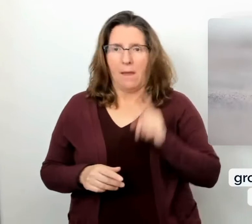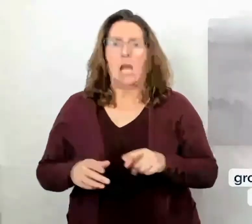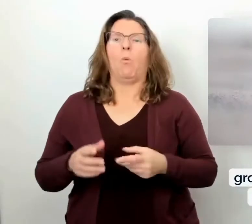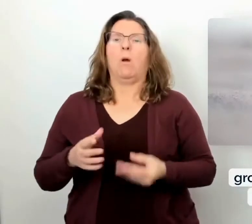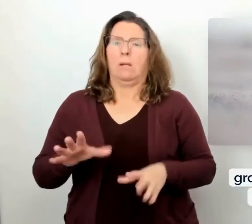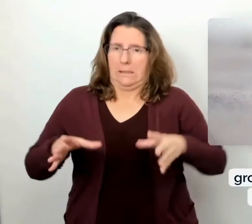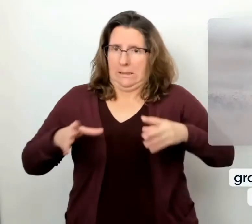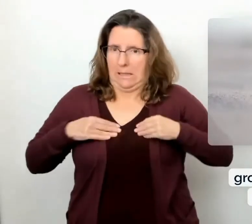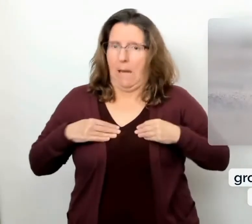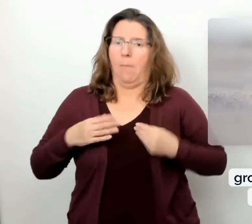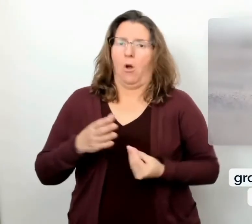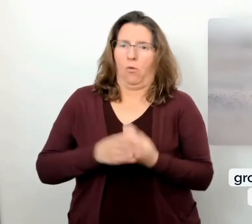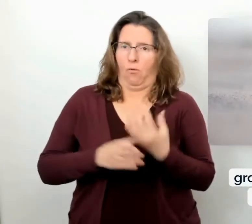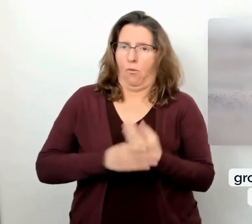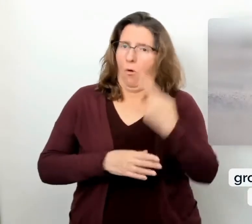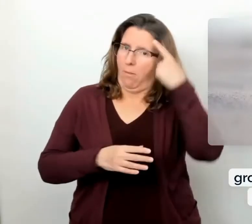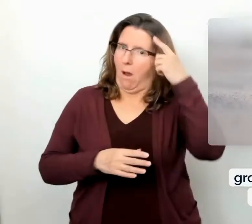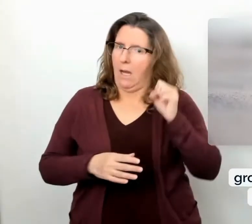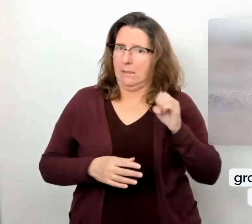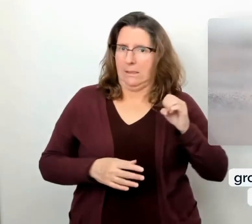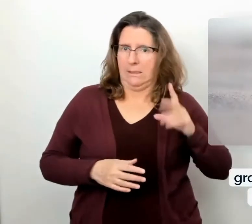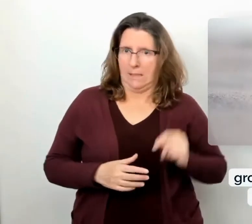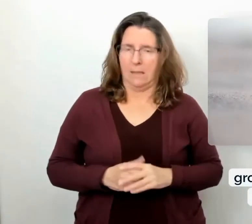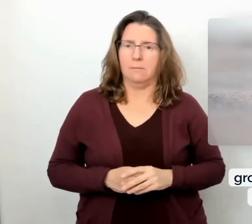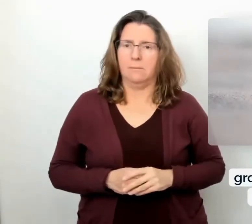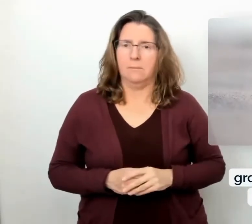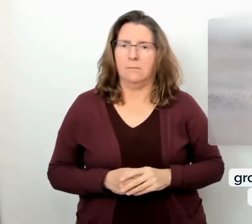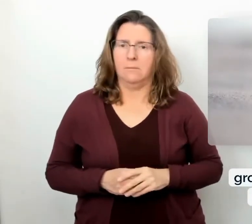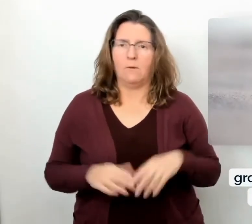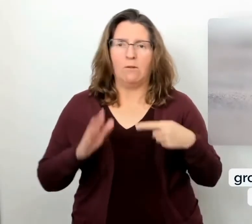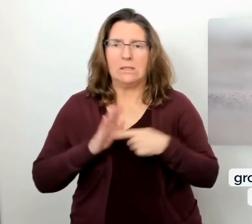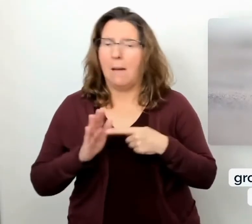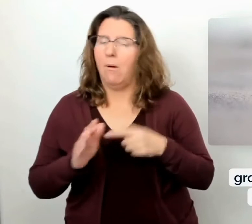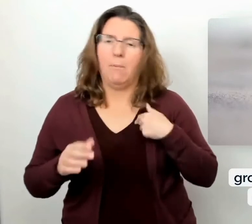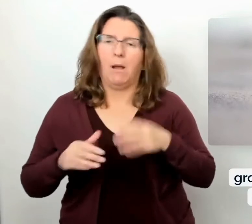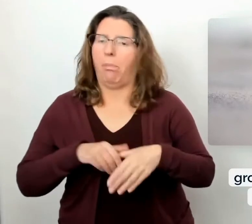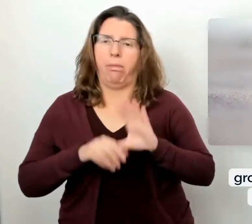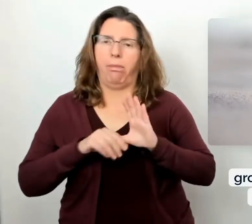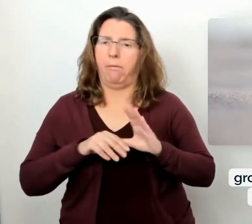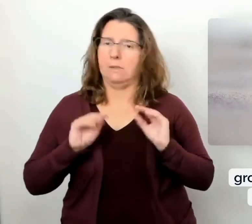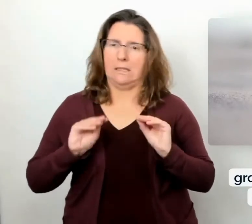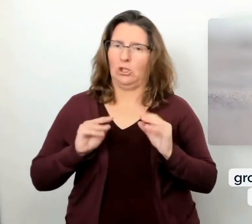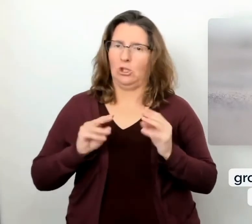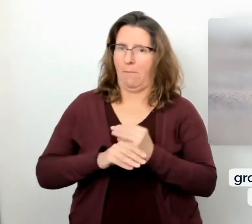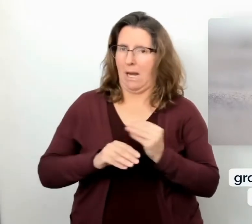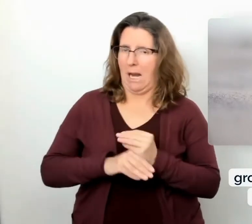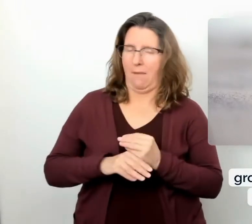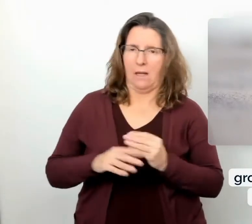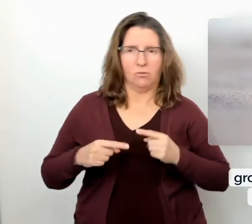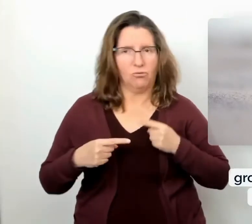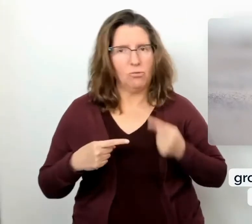They'll buy into the growth mindset. From my own experience, and let me admit off the top here . . .